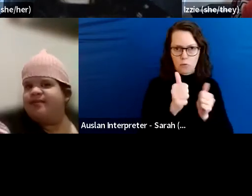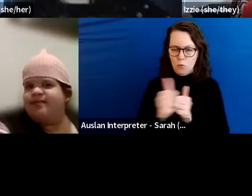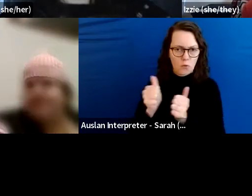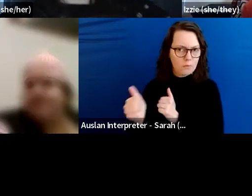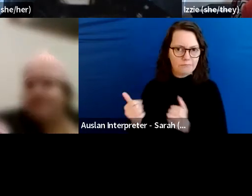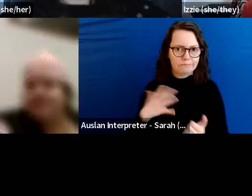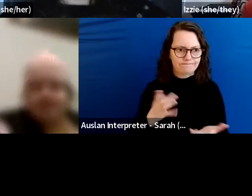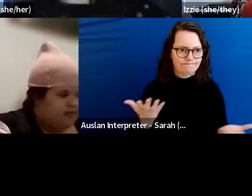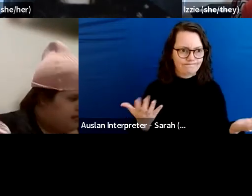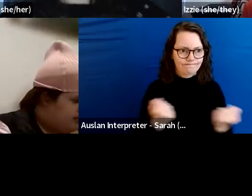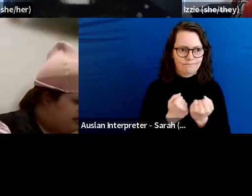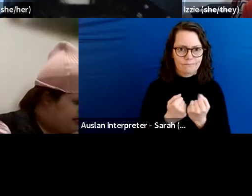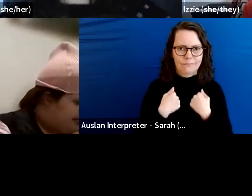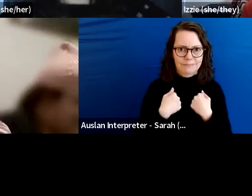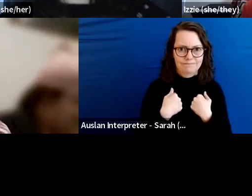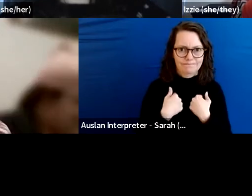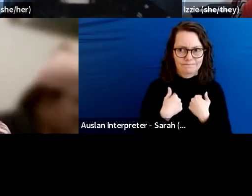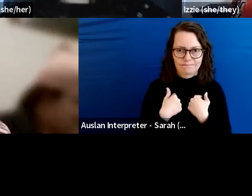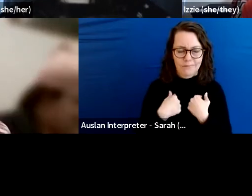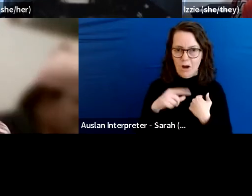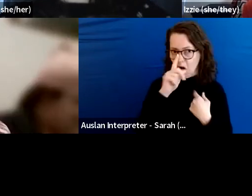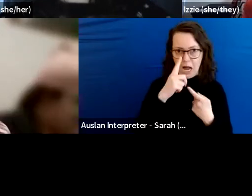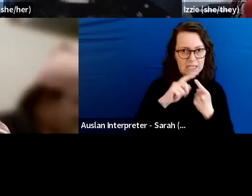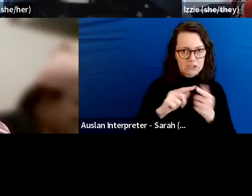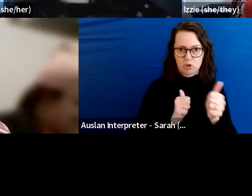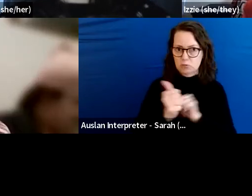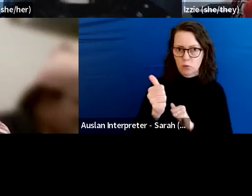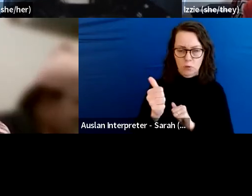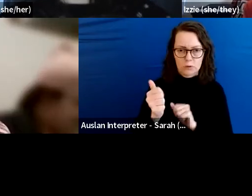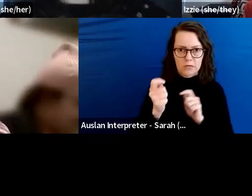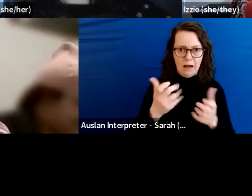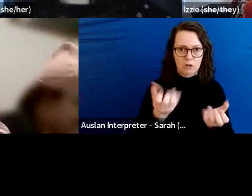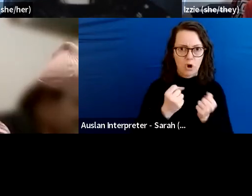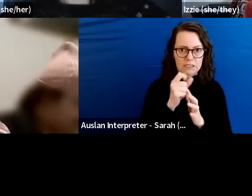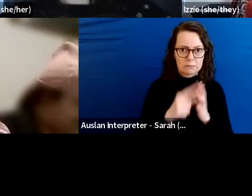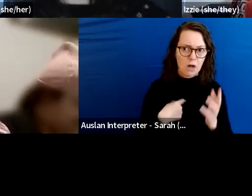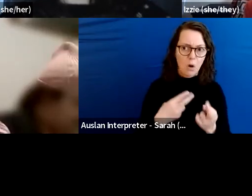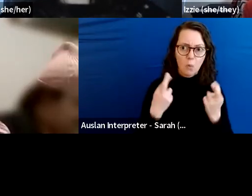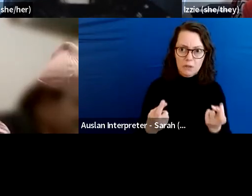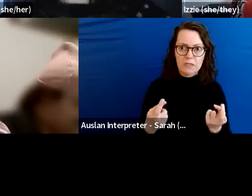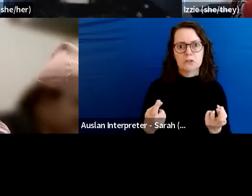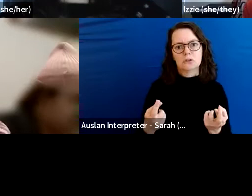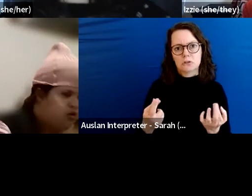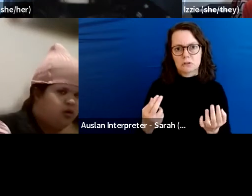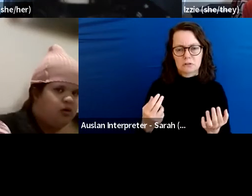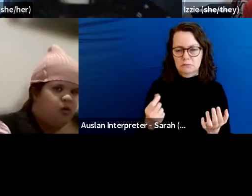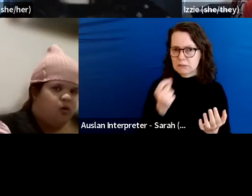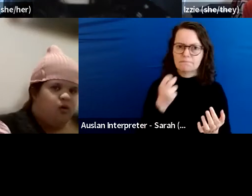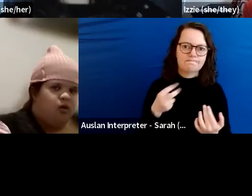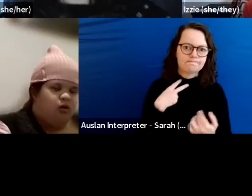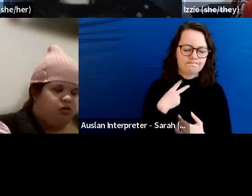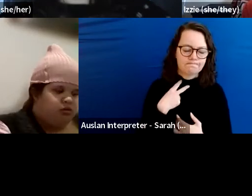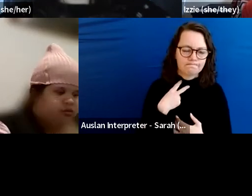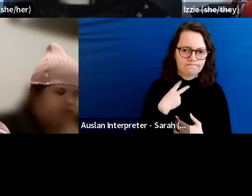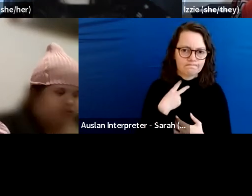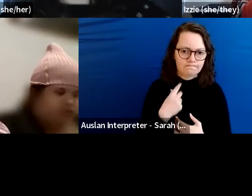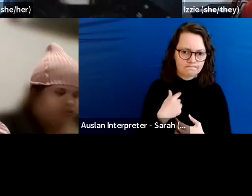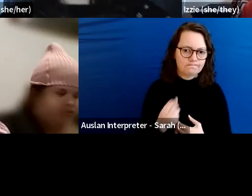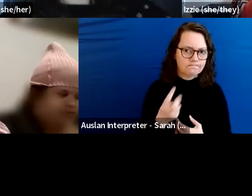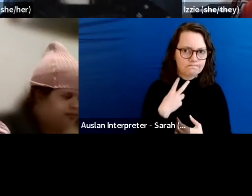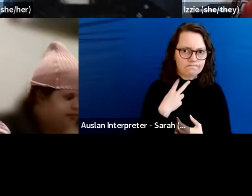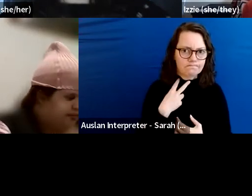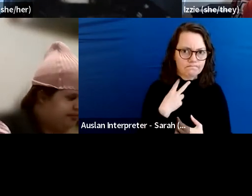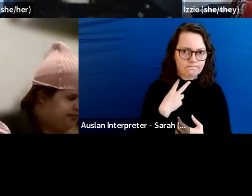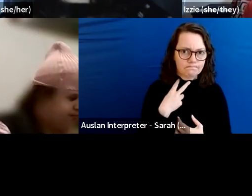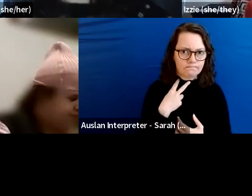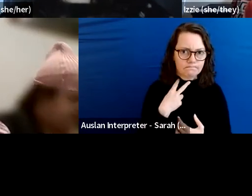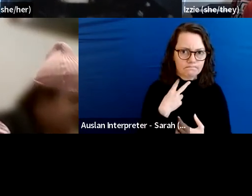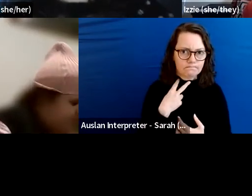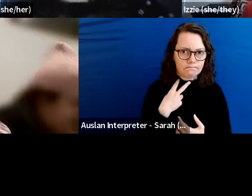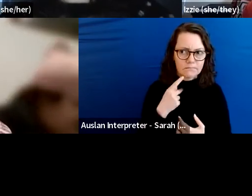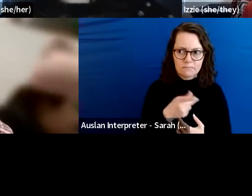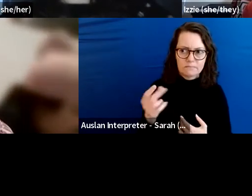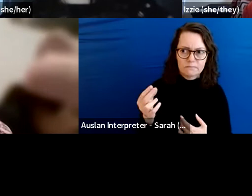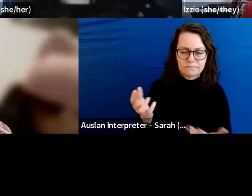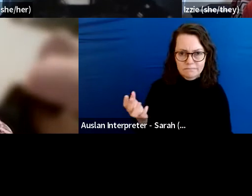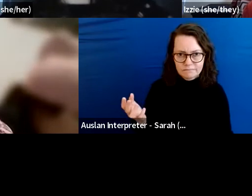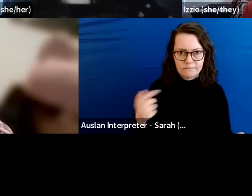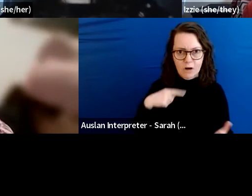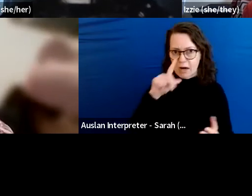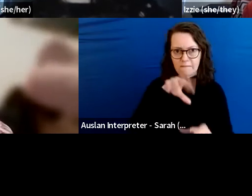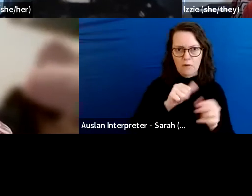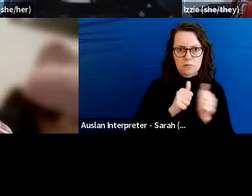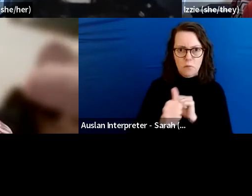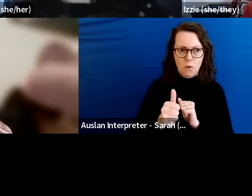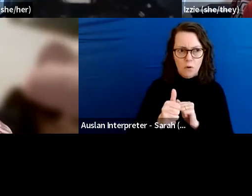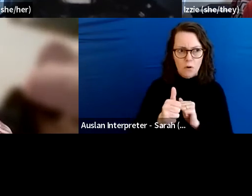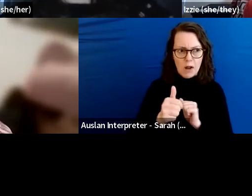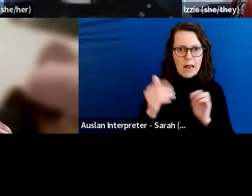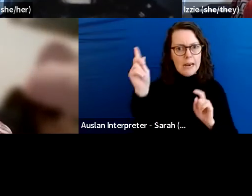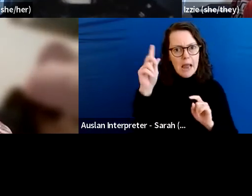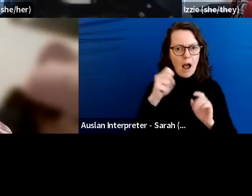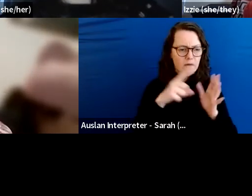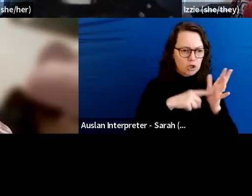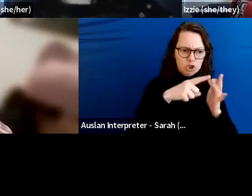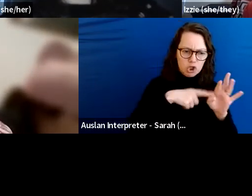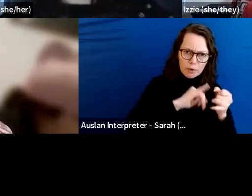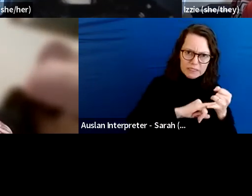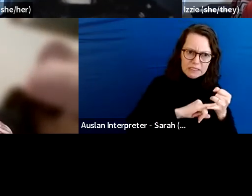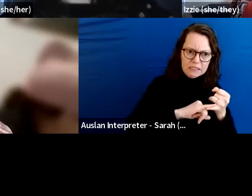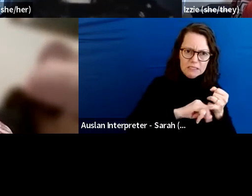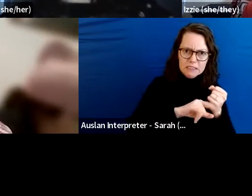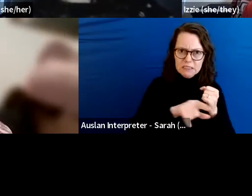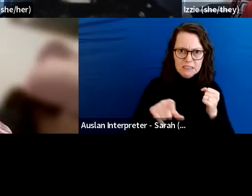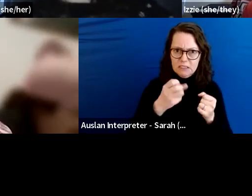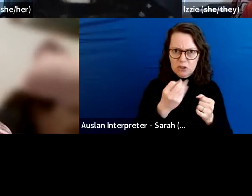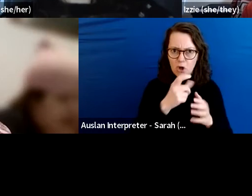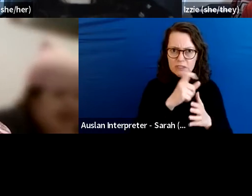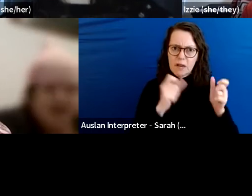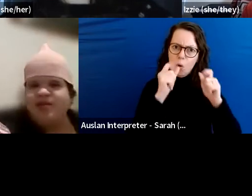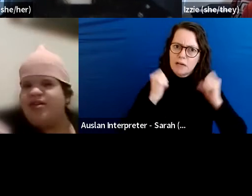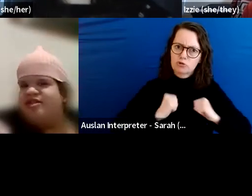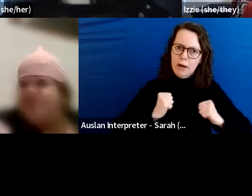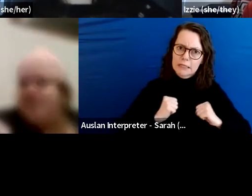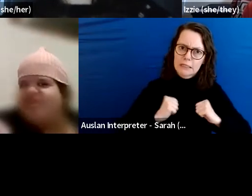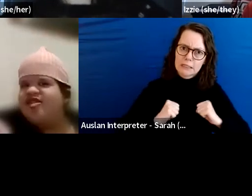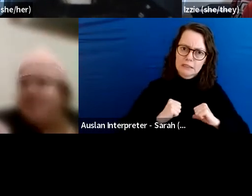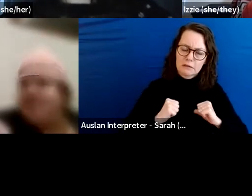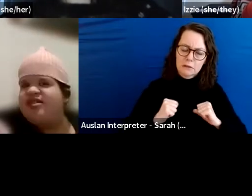support necessary to continue with those activities, and I wish there was, I think, Emily sort of said that a lot of those volunteer people there's people in their sporting environments or Joey's often don't have disability awareness training and so,